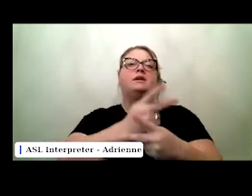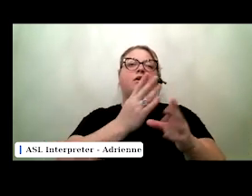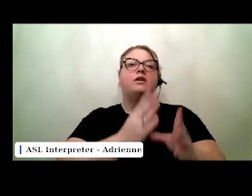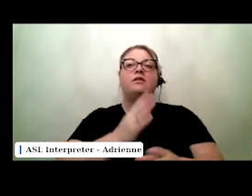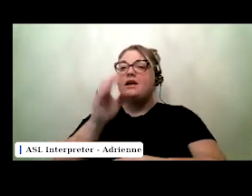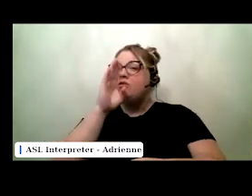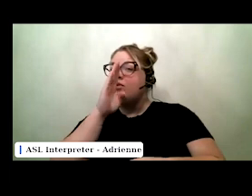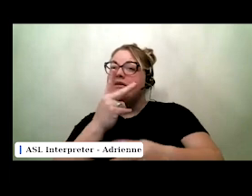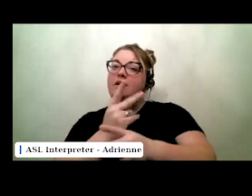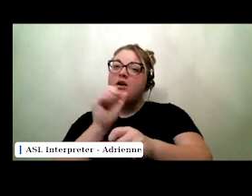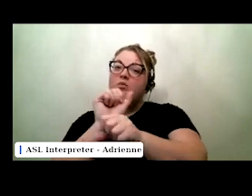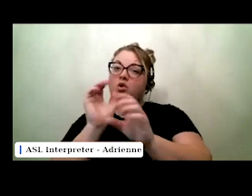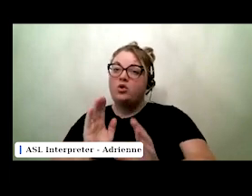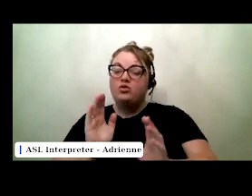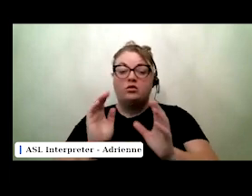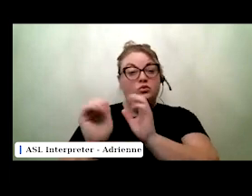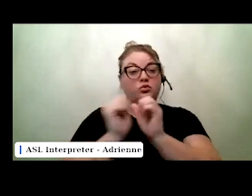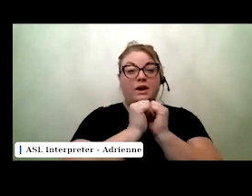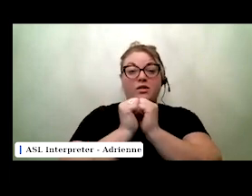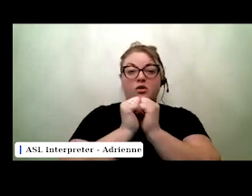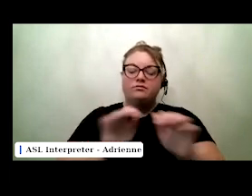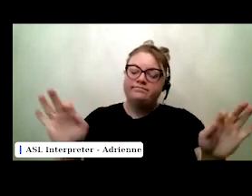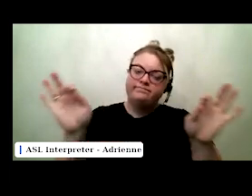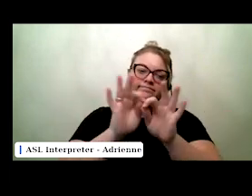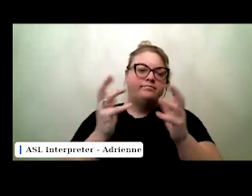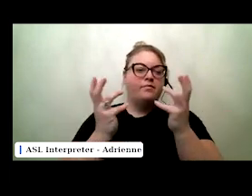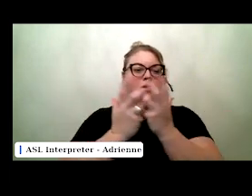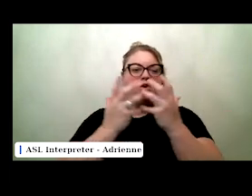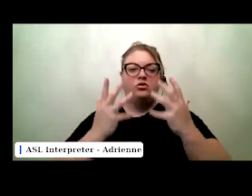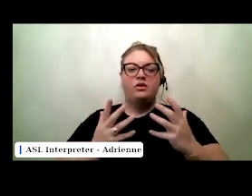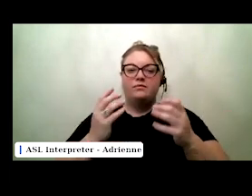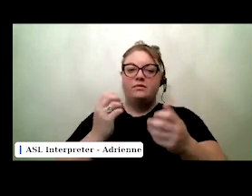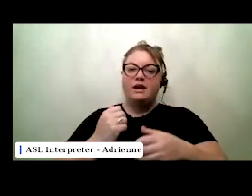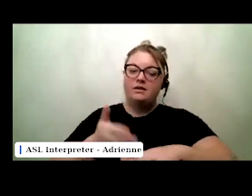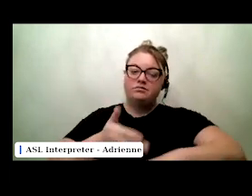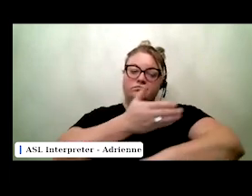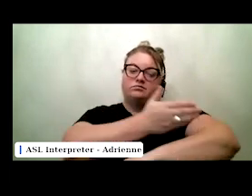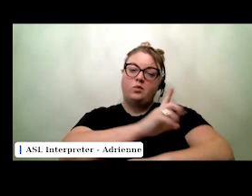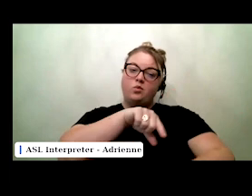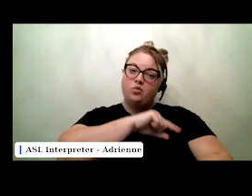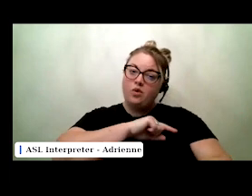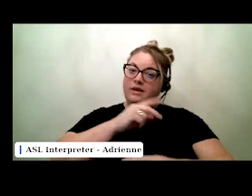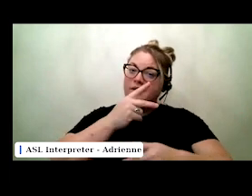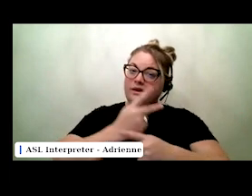Together they form a critical partnership that enables higher quality, care, and support for older adults.